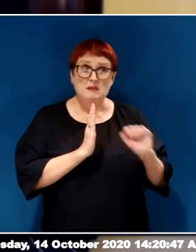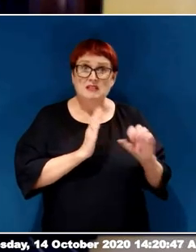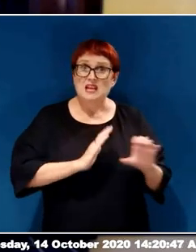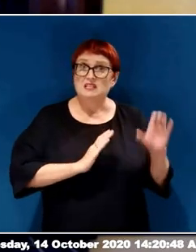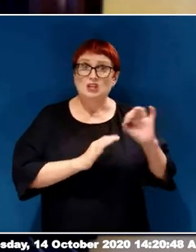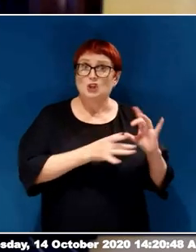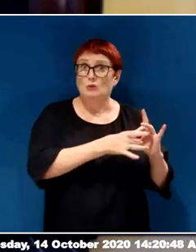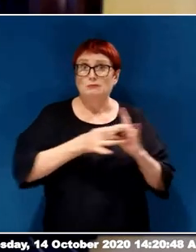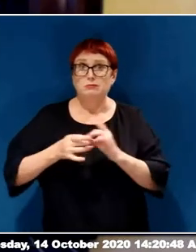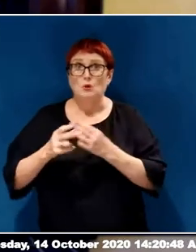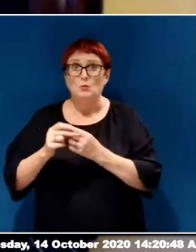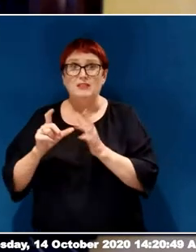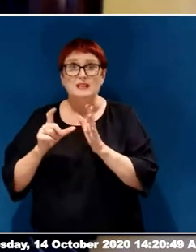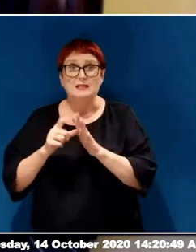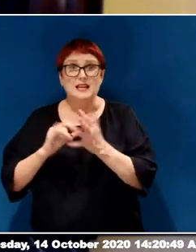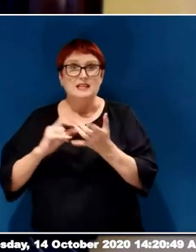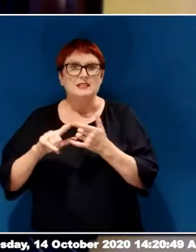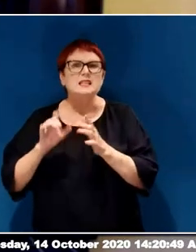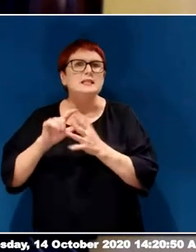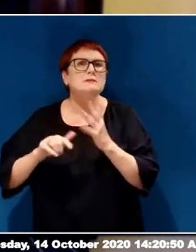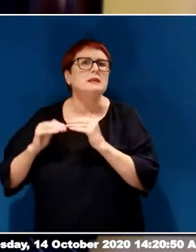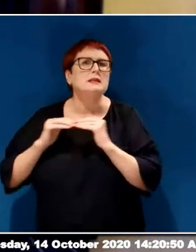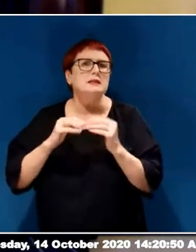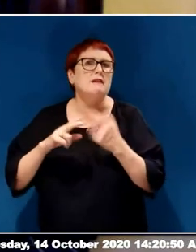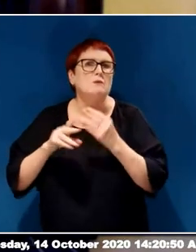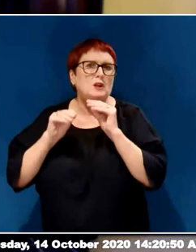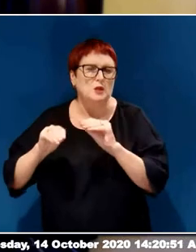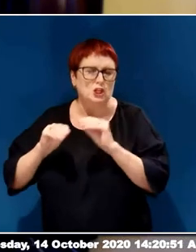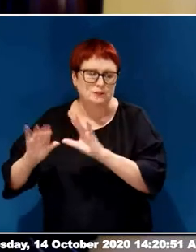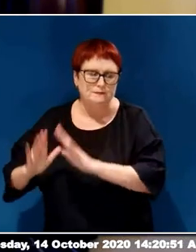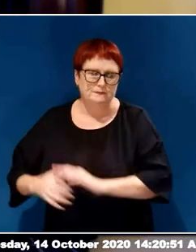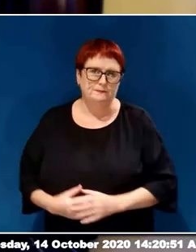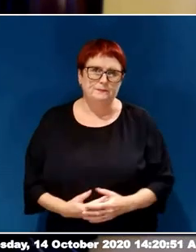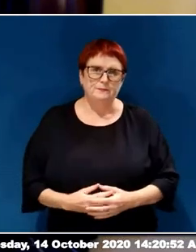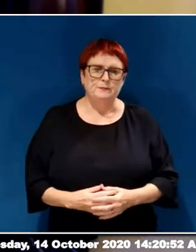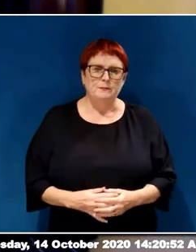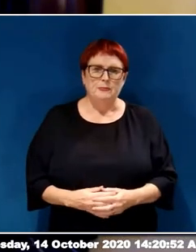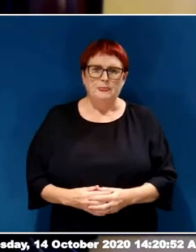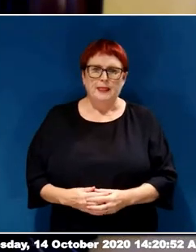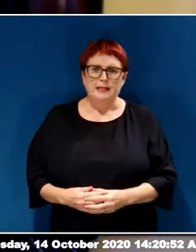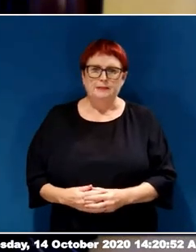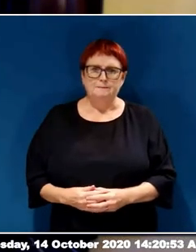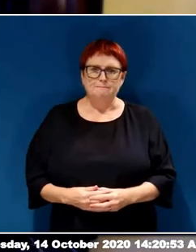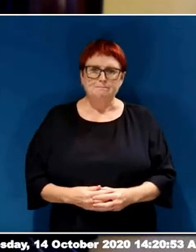Before I move off that, I just want to take you to row 60 in par